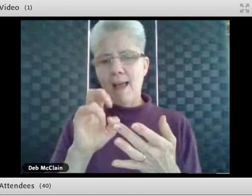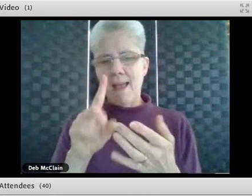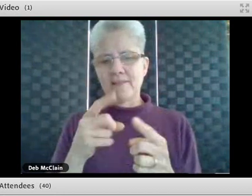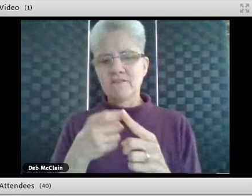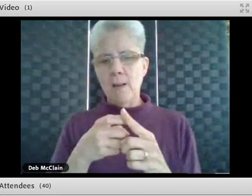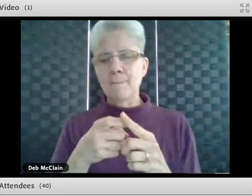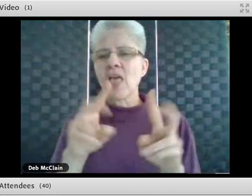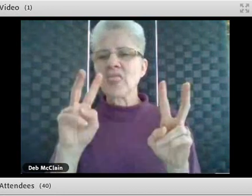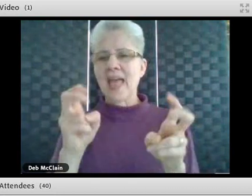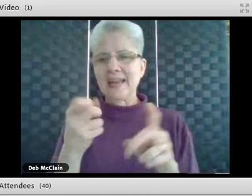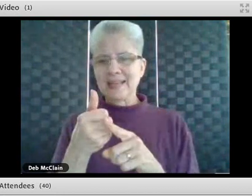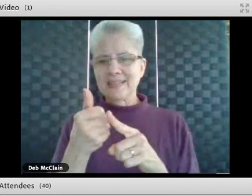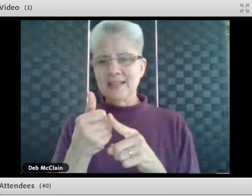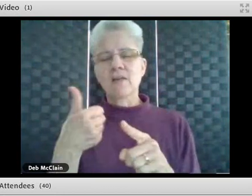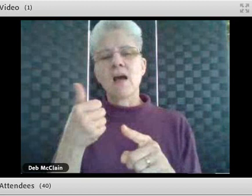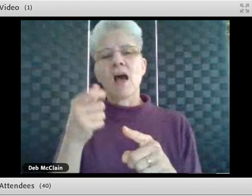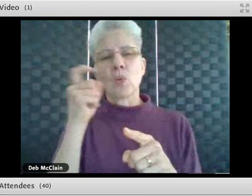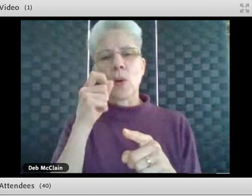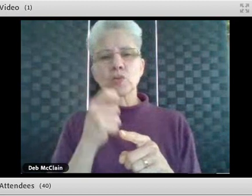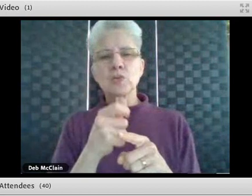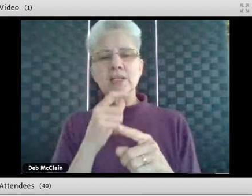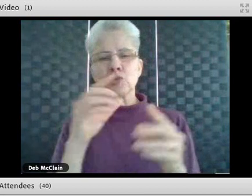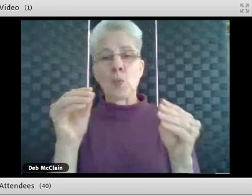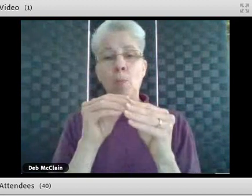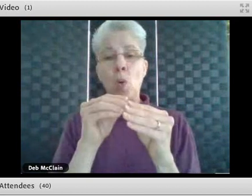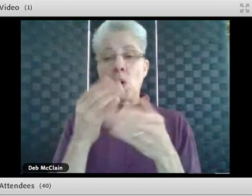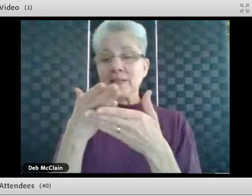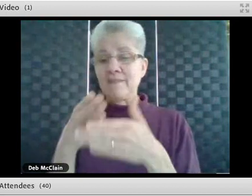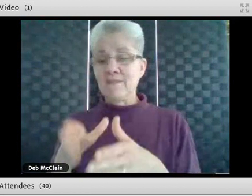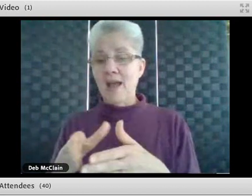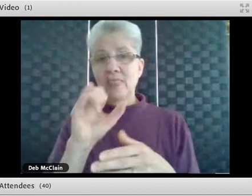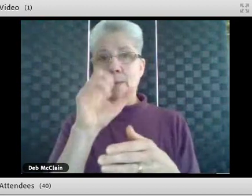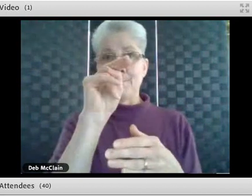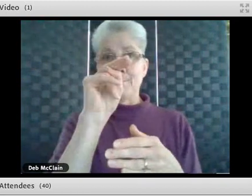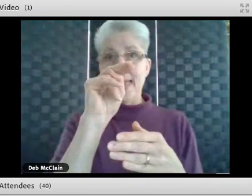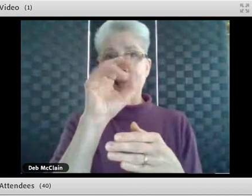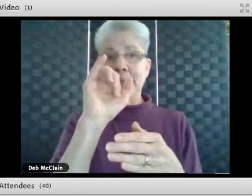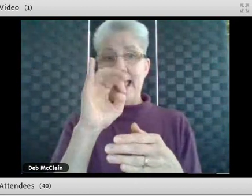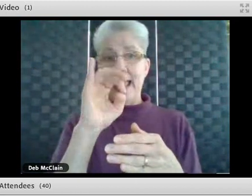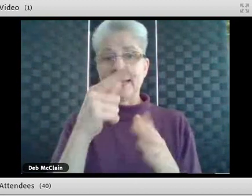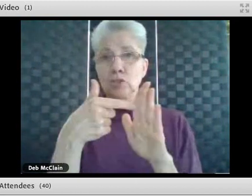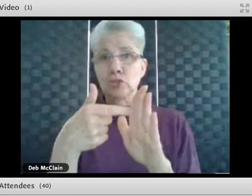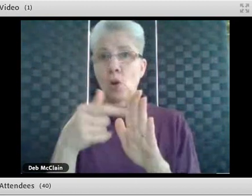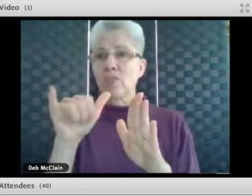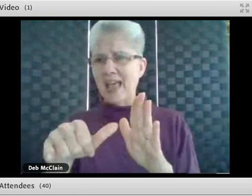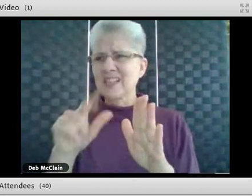Otherwise, you need to further subdivide a main heading to convey it is a fiction account of a topic.